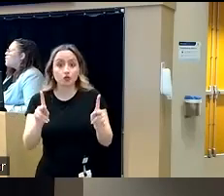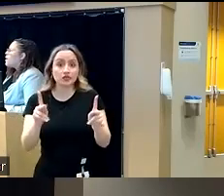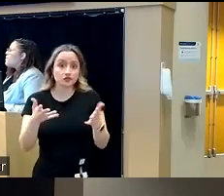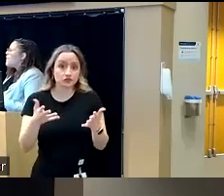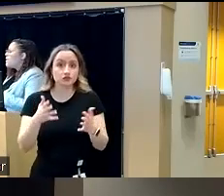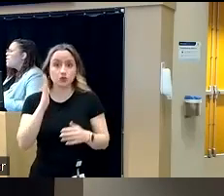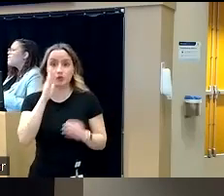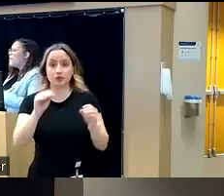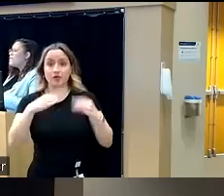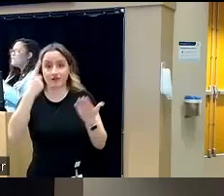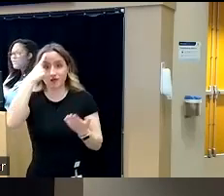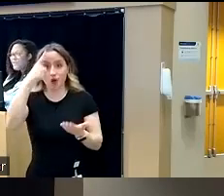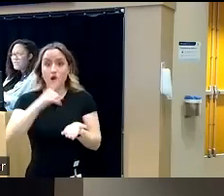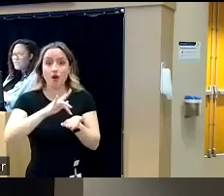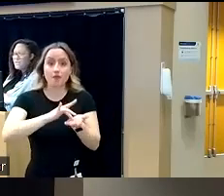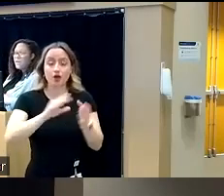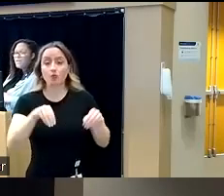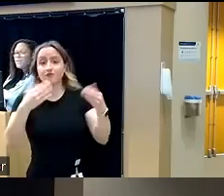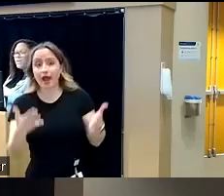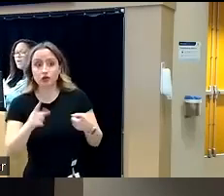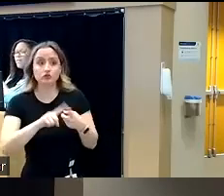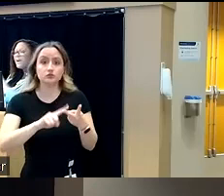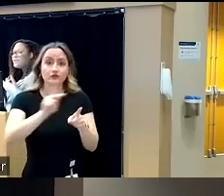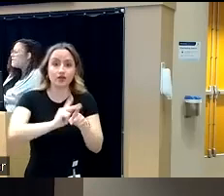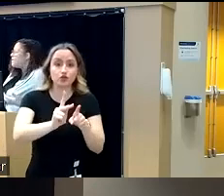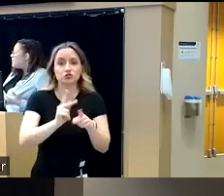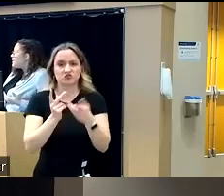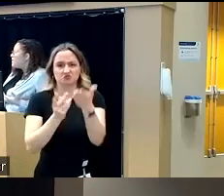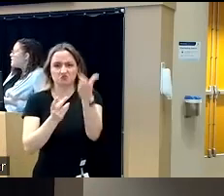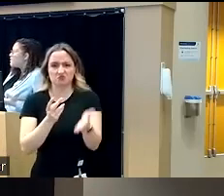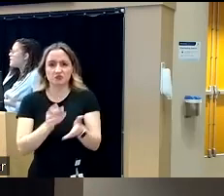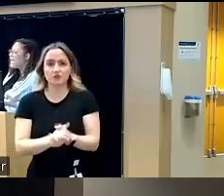um for medical providers and professionals so prior to the development of the addiction